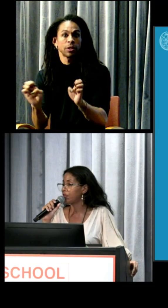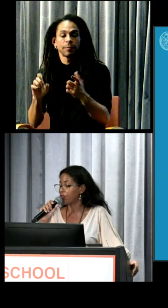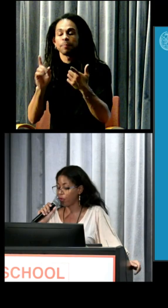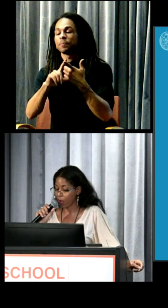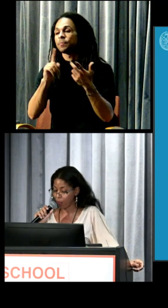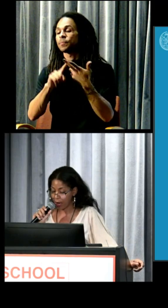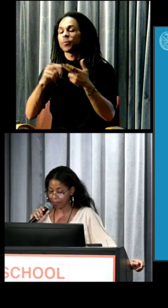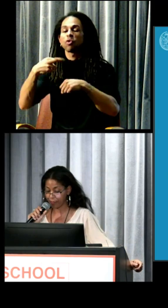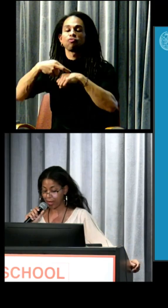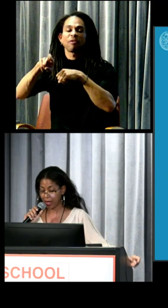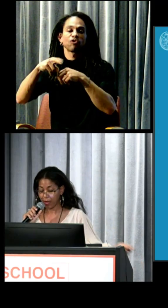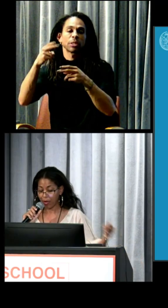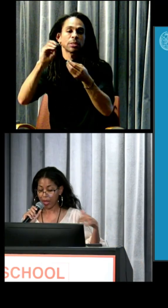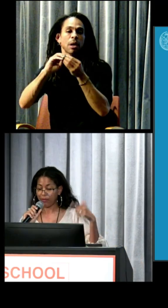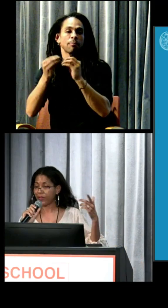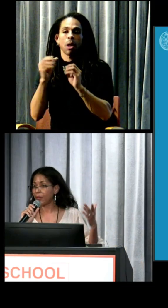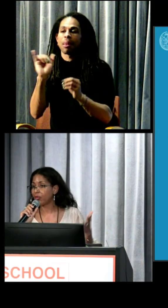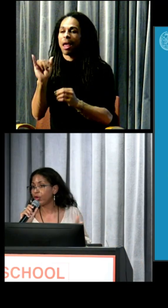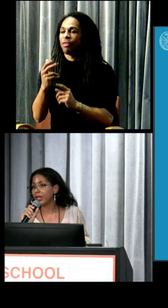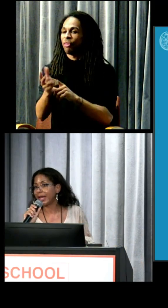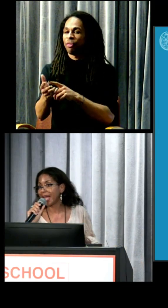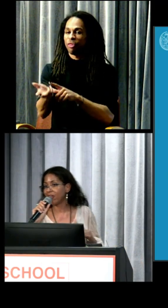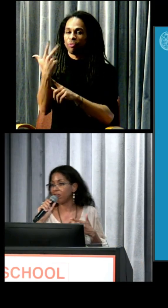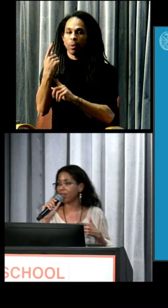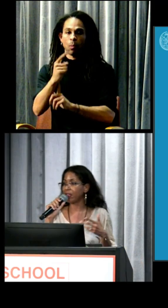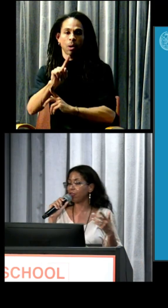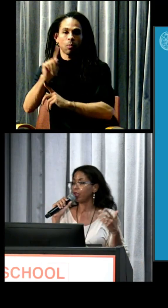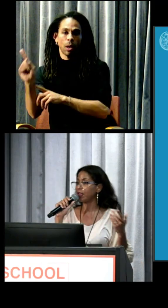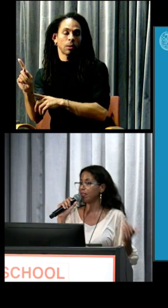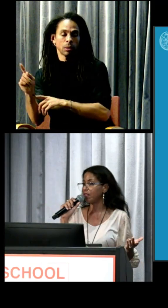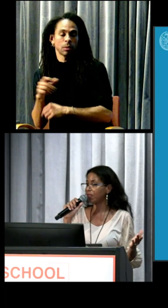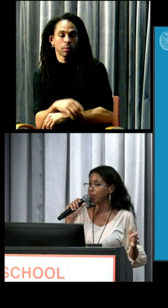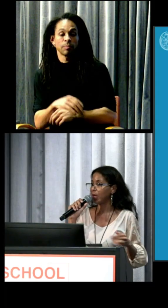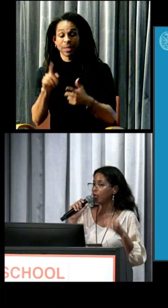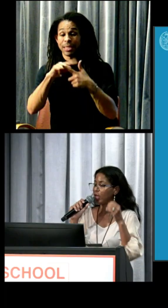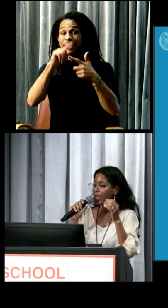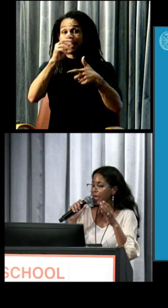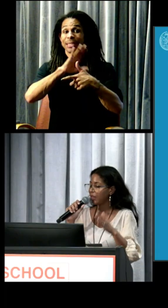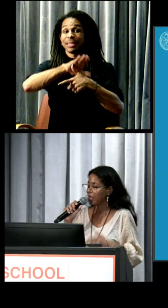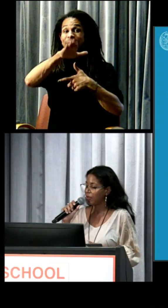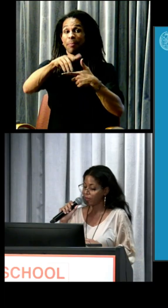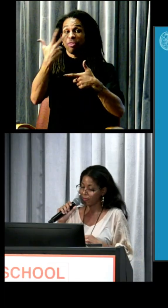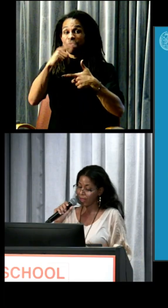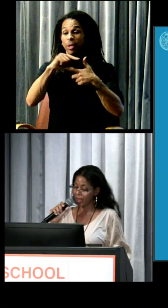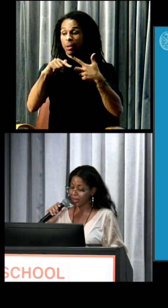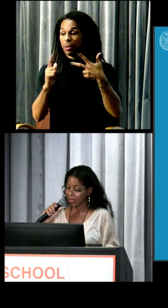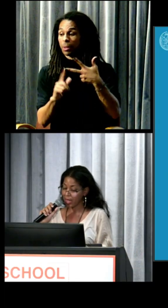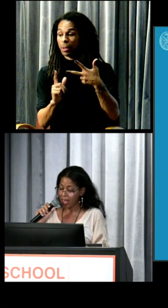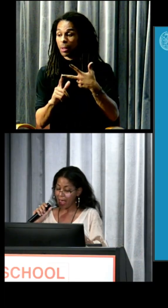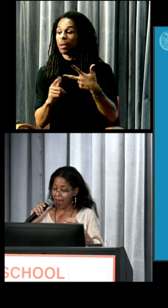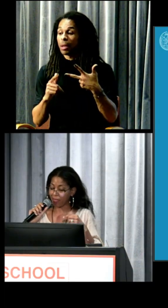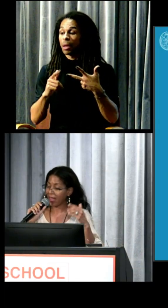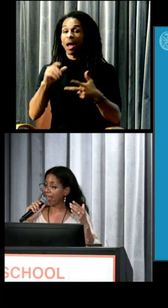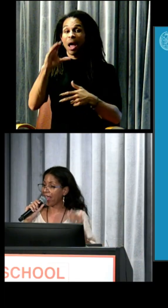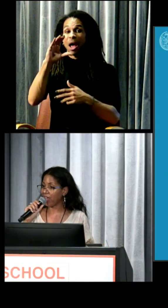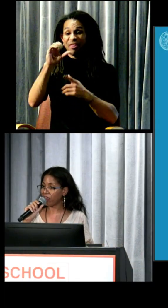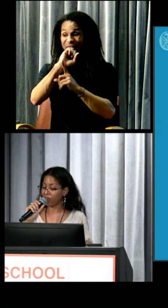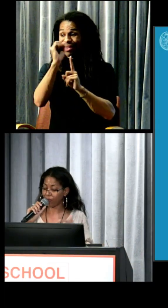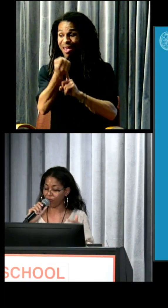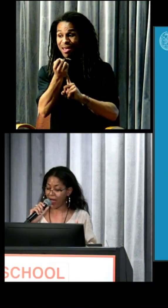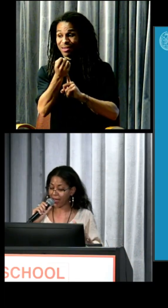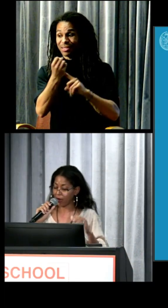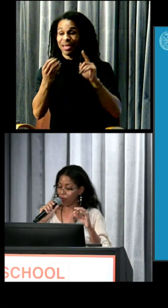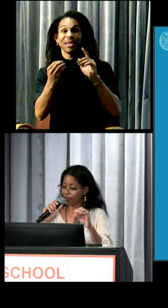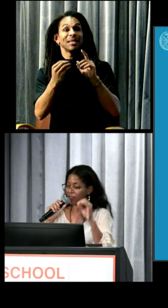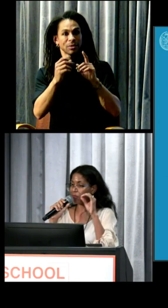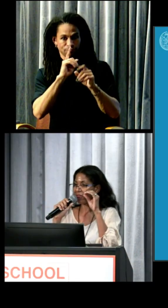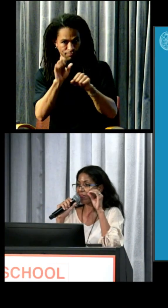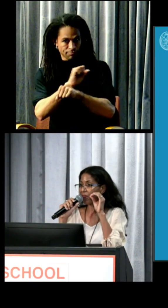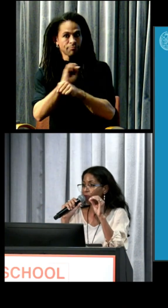We don't have a comprehensive data set of every bike user across the entire bike route network in